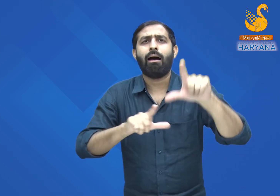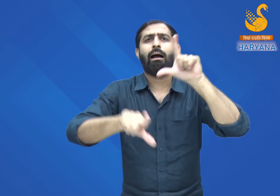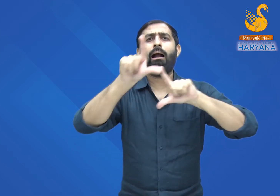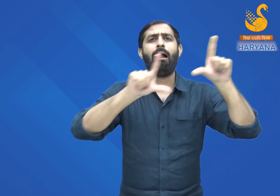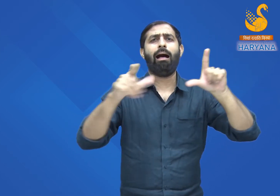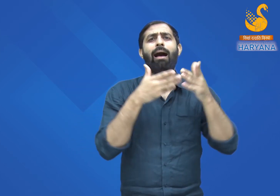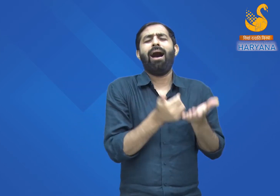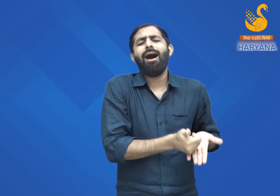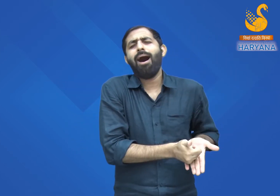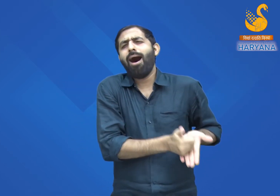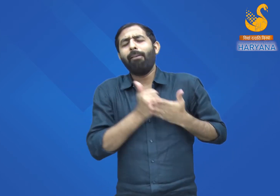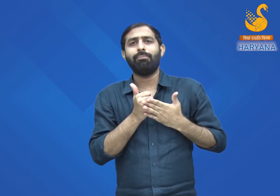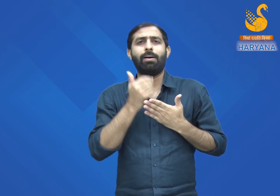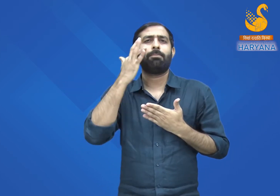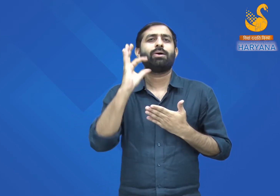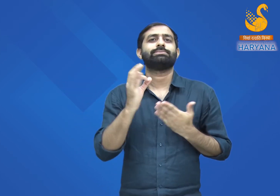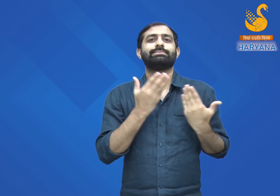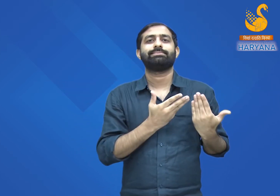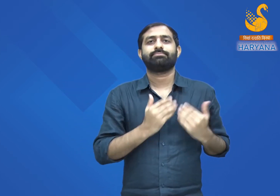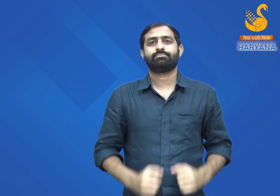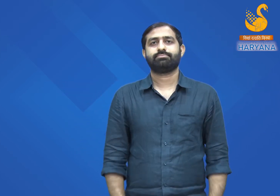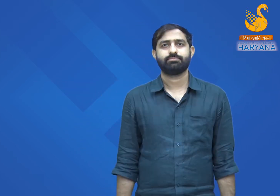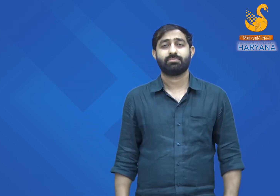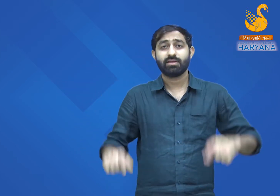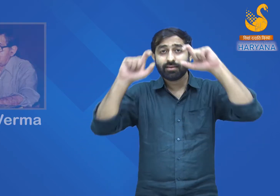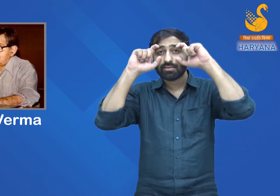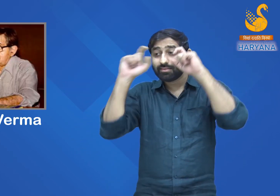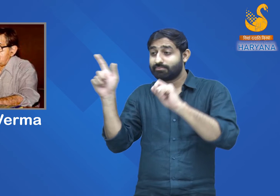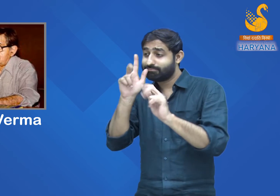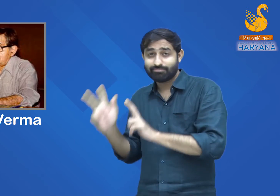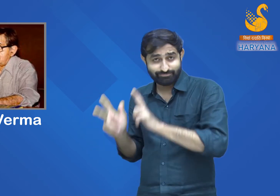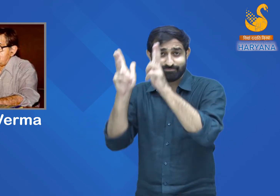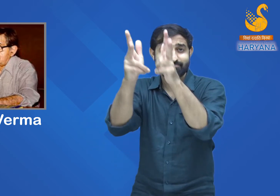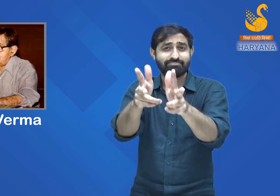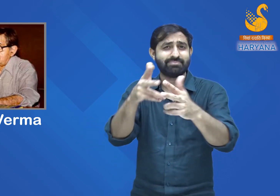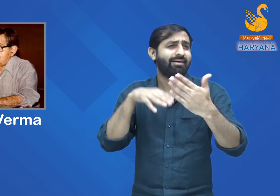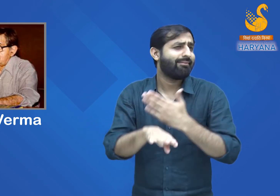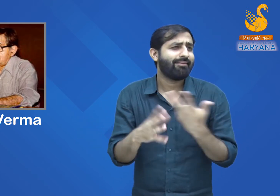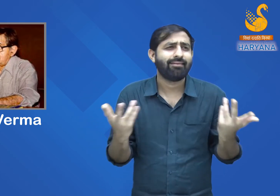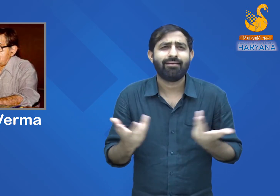This is possible through language which is very important for us. Now Verma discusses